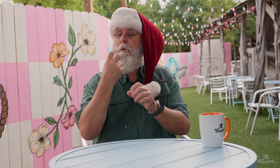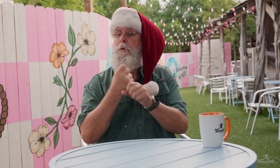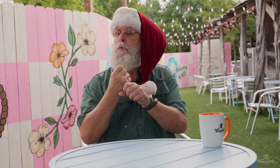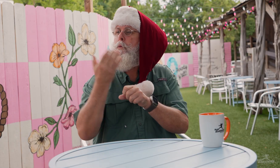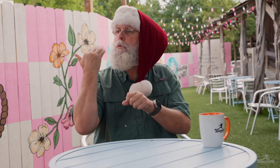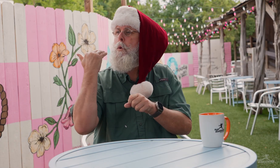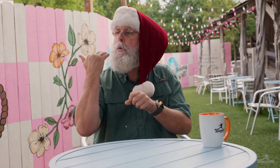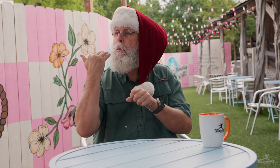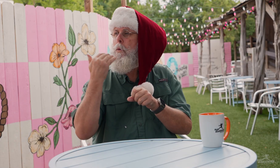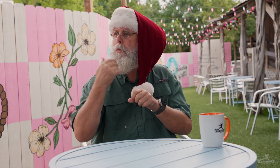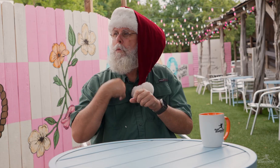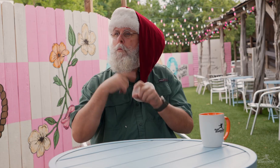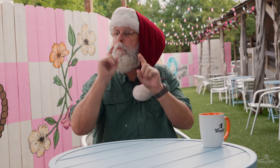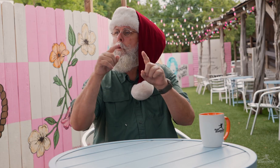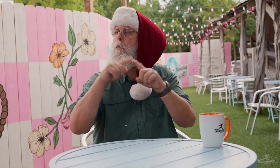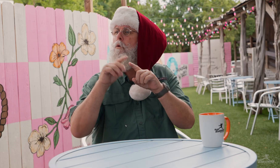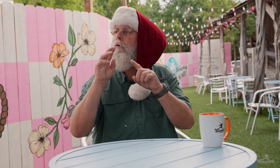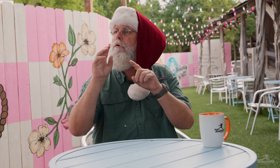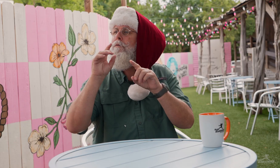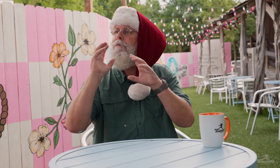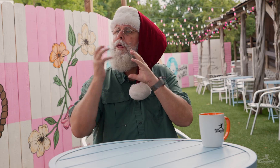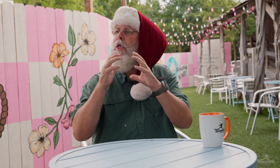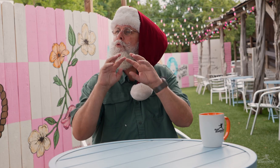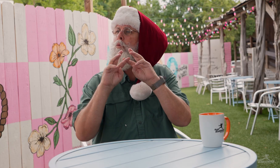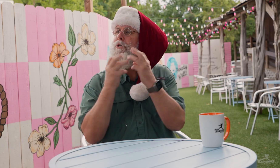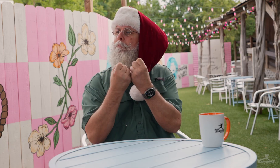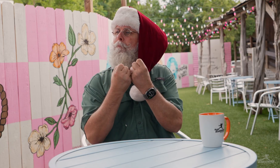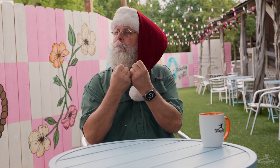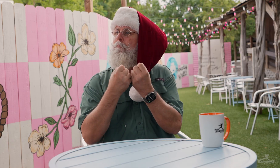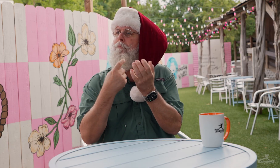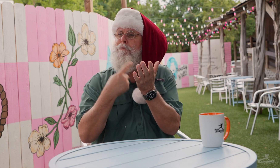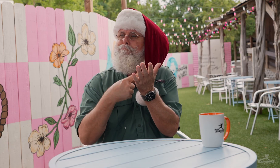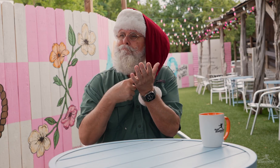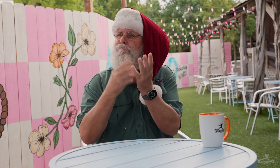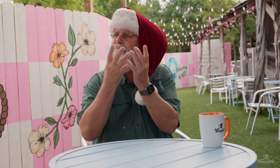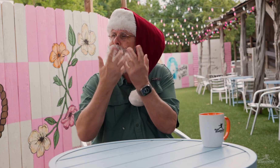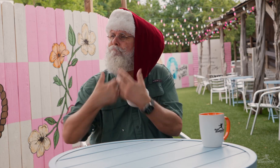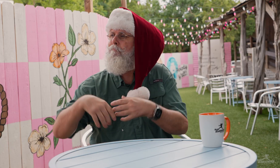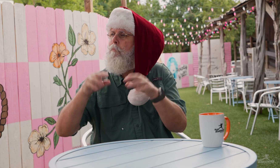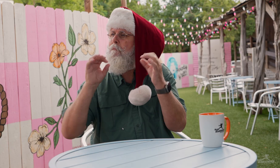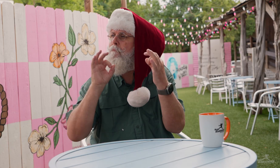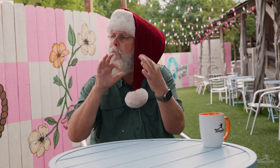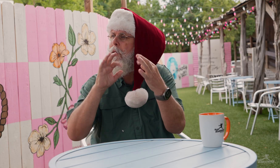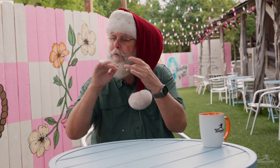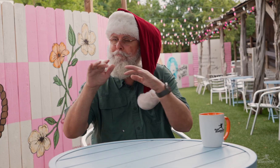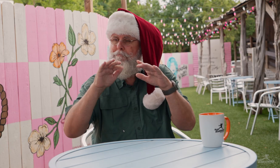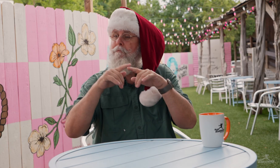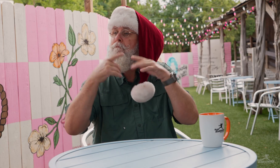For example, two years ago I went to a workshop for Santa Claus And we had conversations, got feedback.